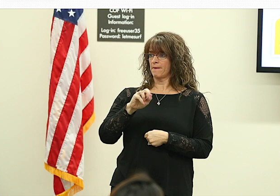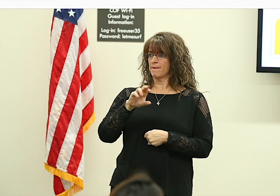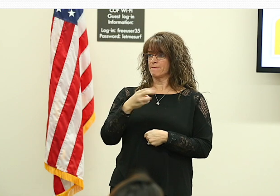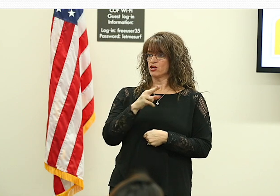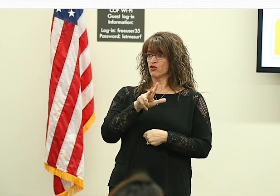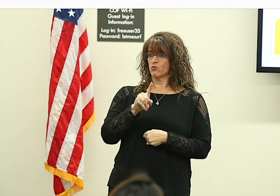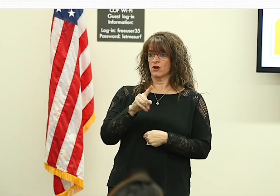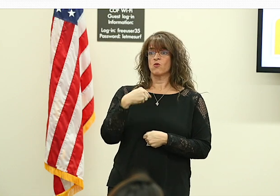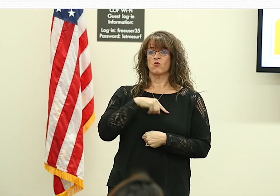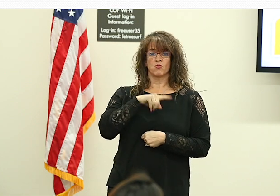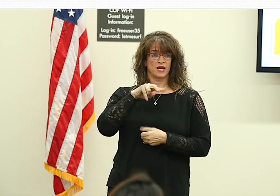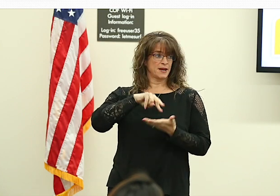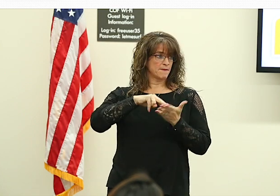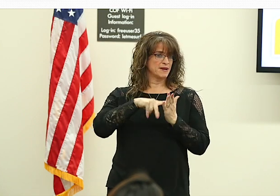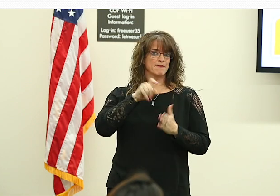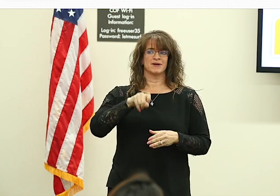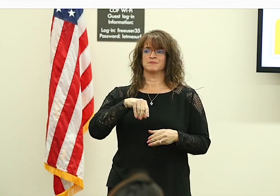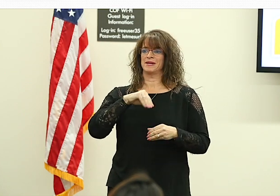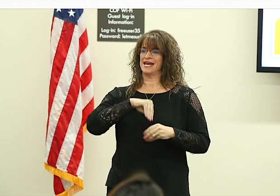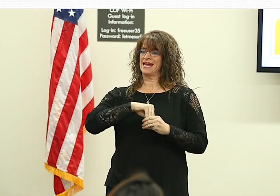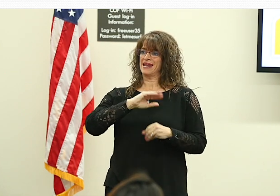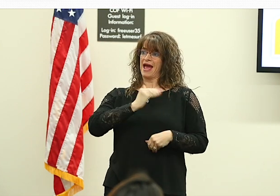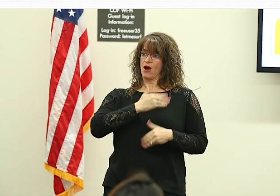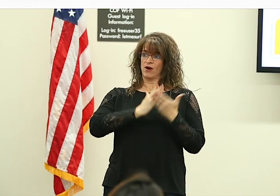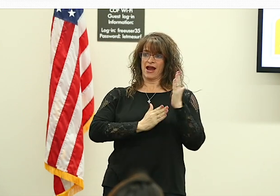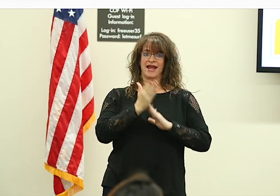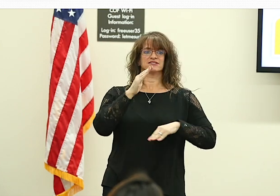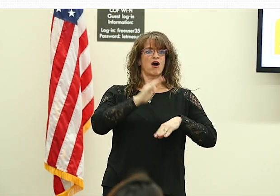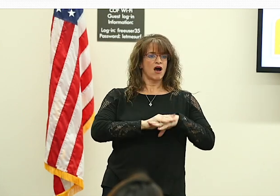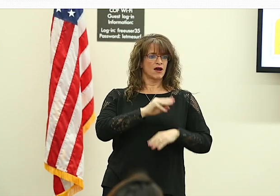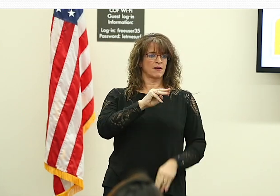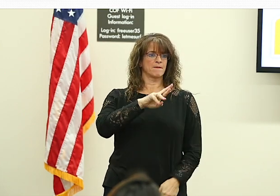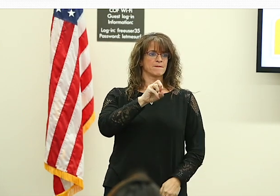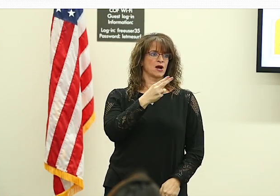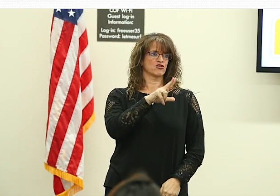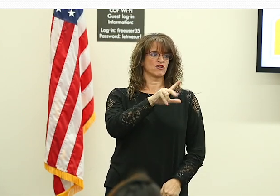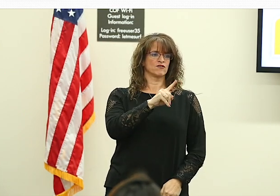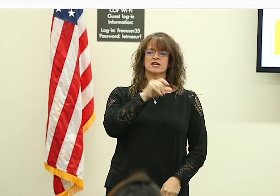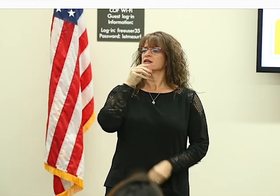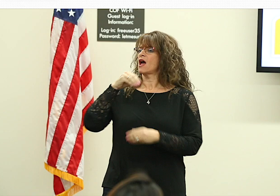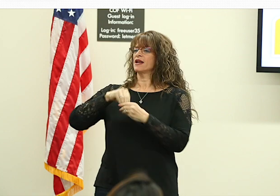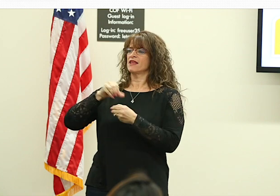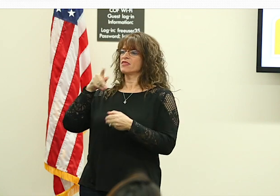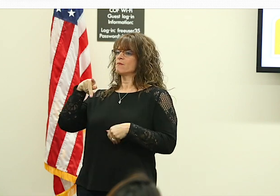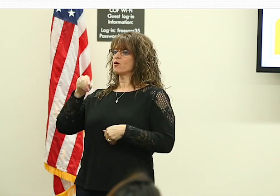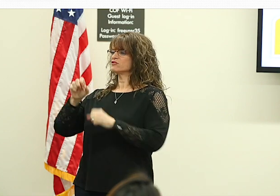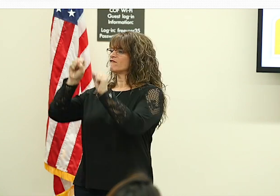We means it needs to be in our hands March 31, not in the post office hands. Things like that.